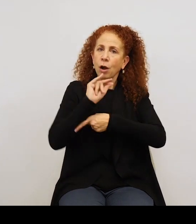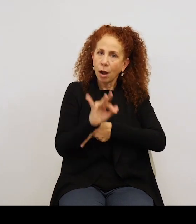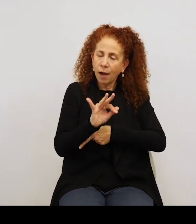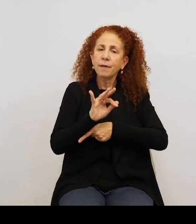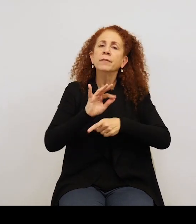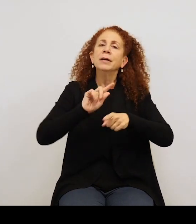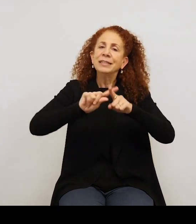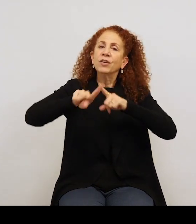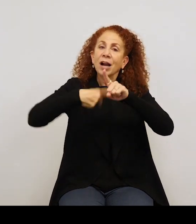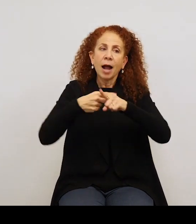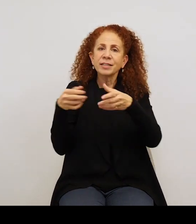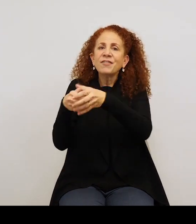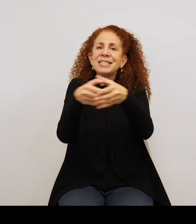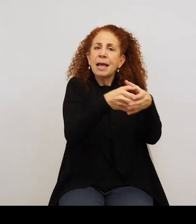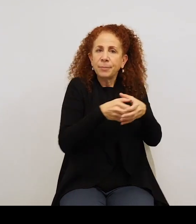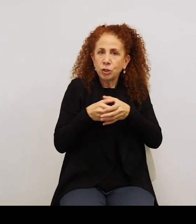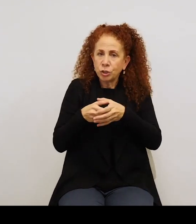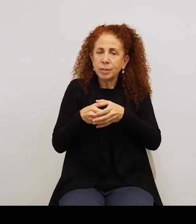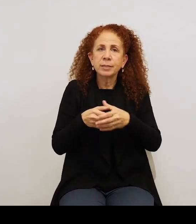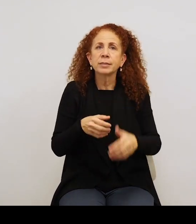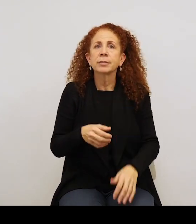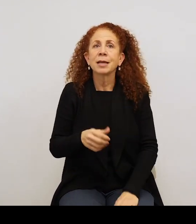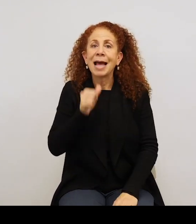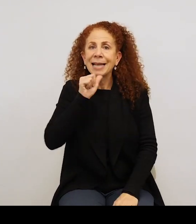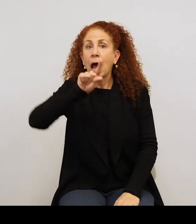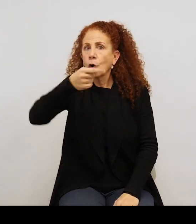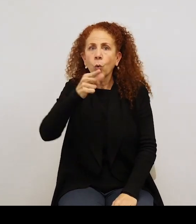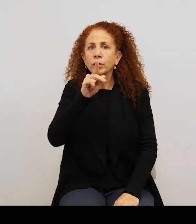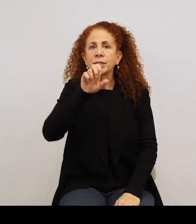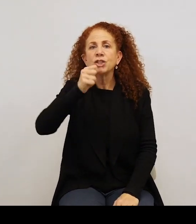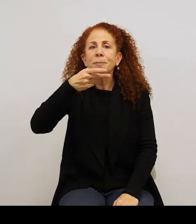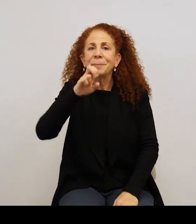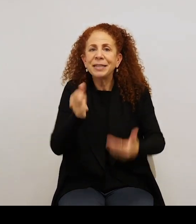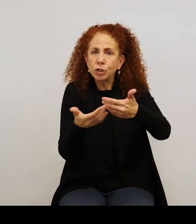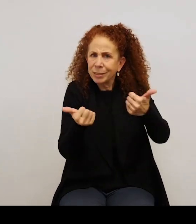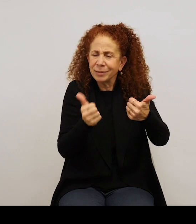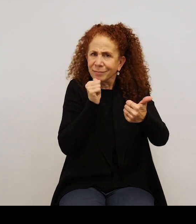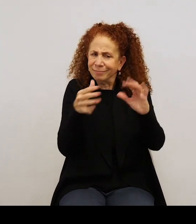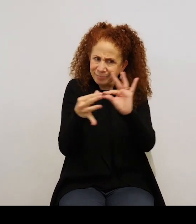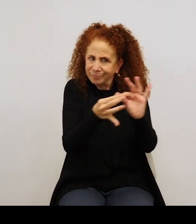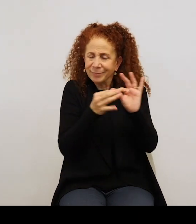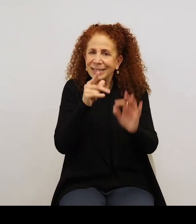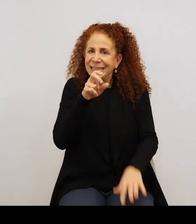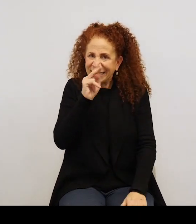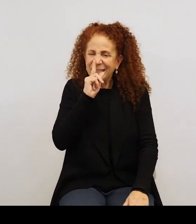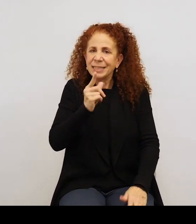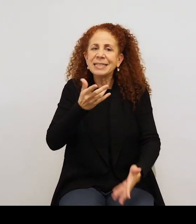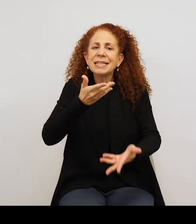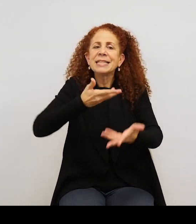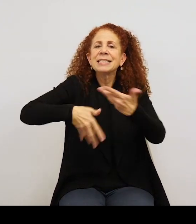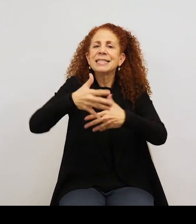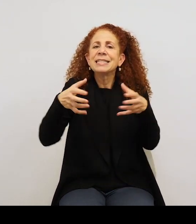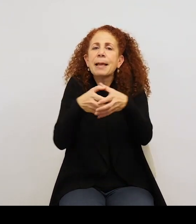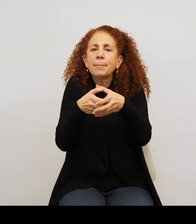as assemblages, not species one at a time. Kin is an assembling sort of word.